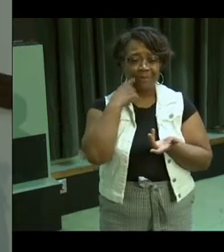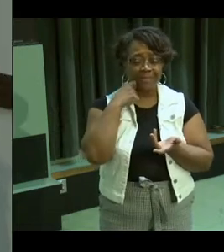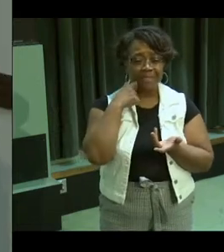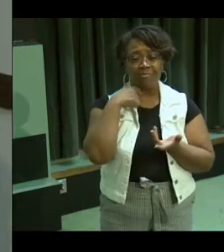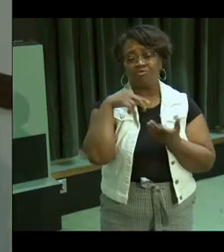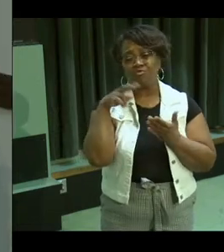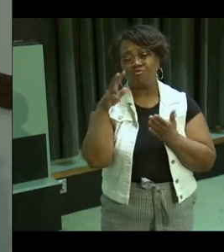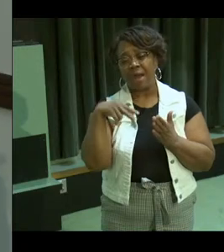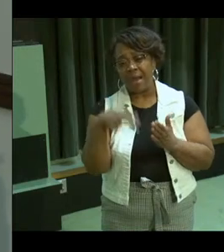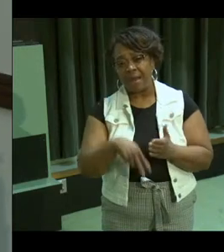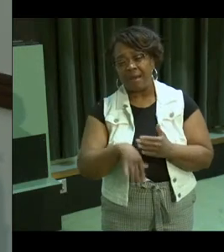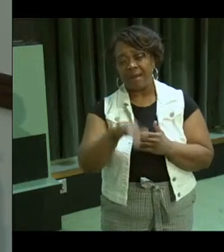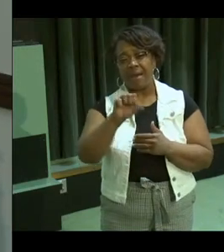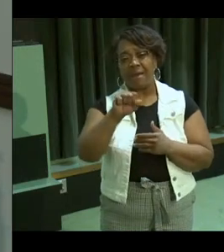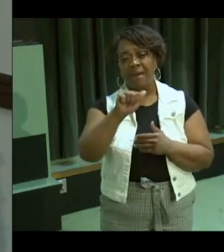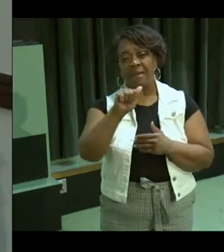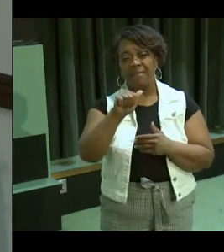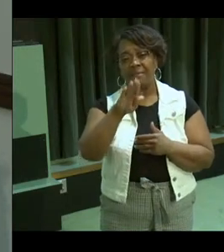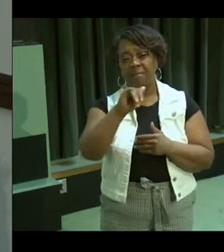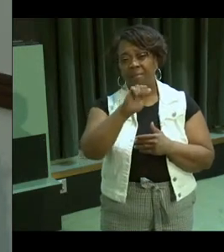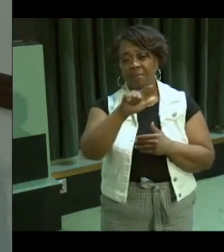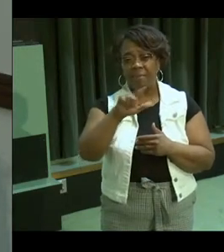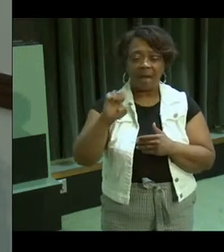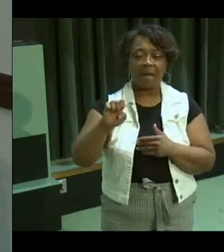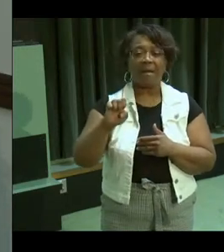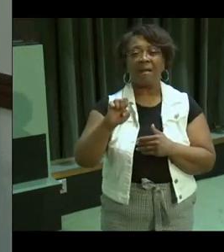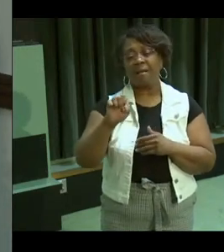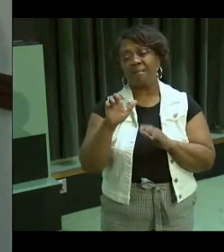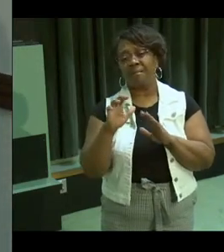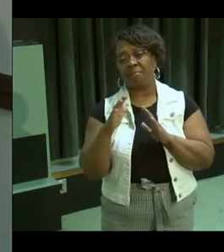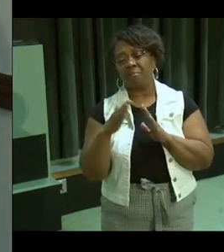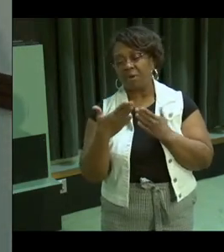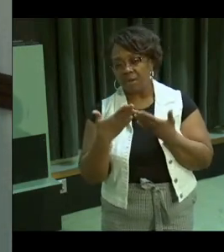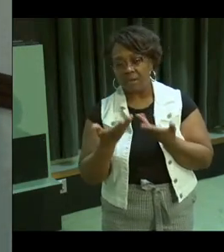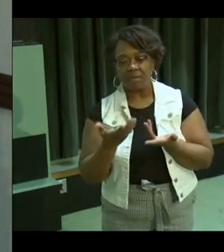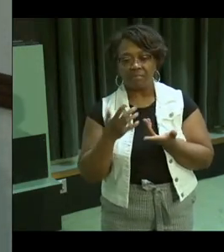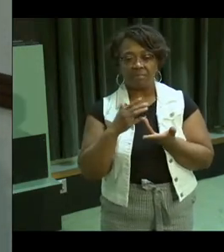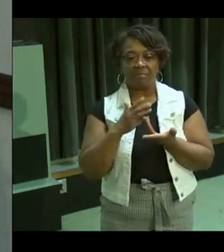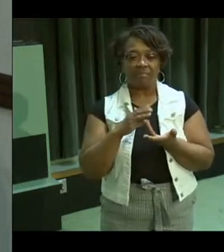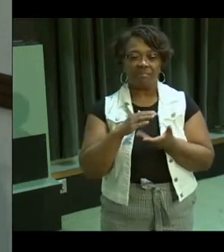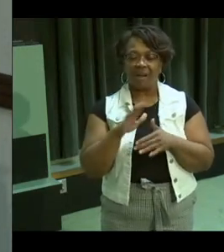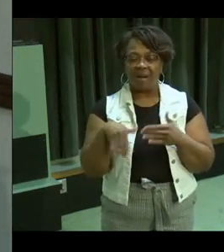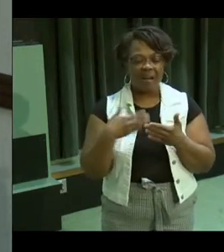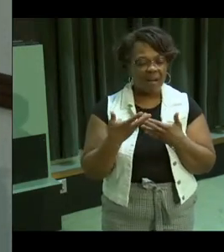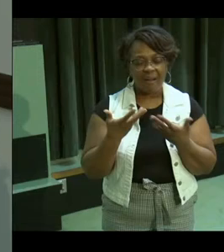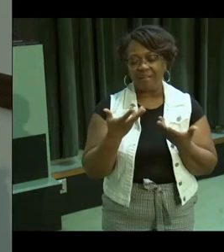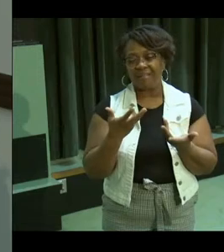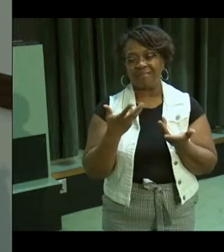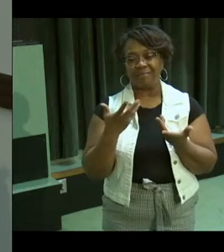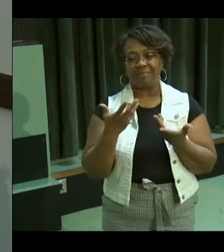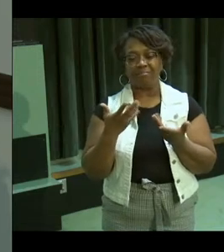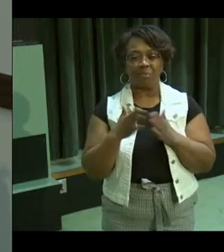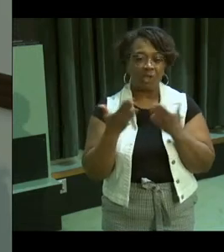us, oh, I just read, you know, Isabella, a Isabella de Paola,